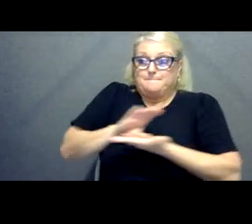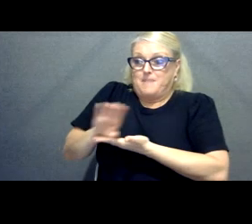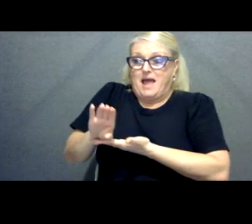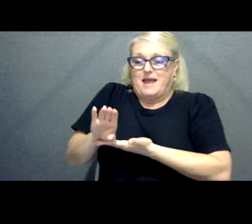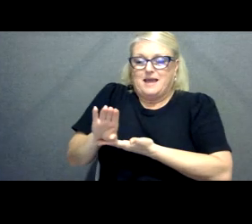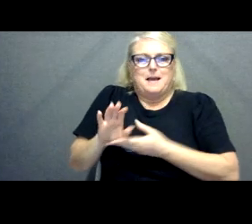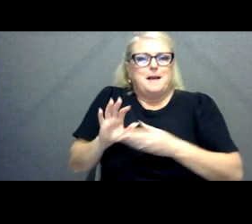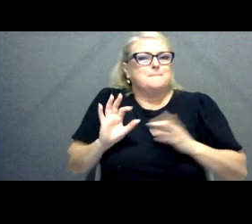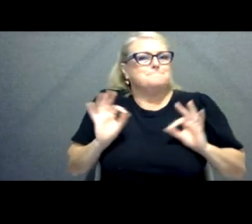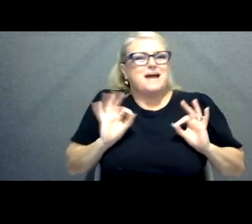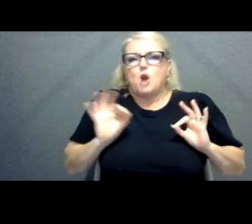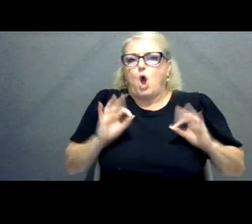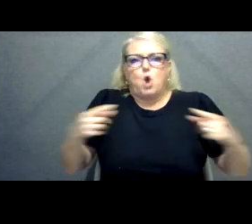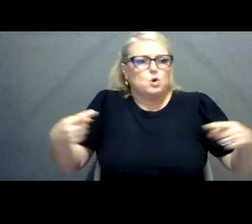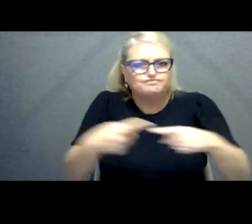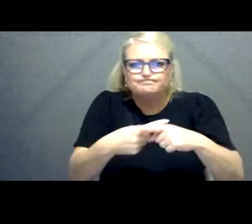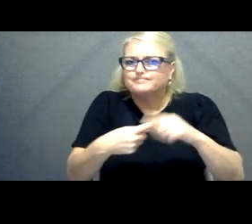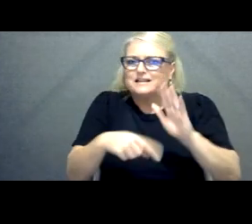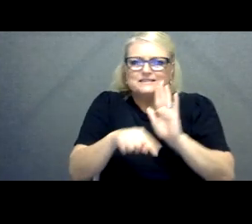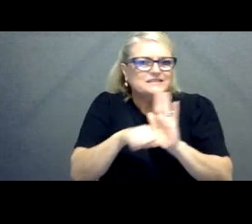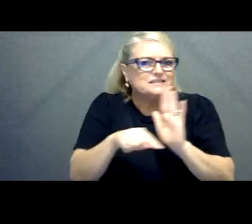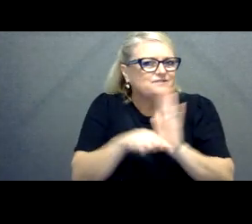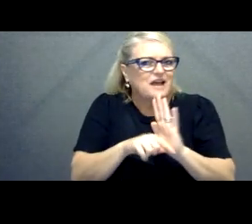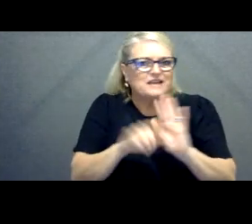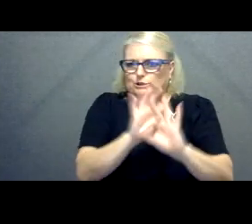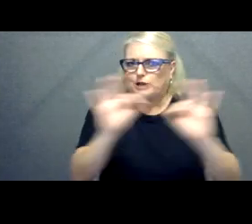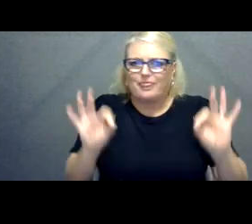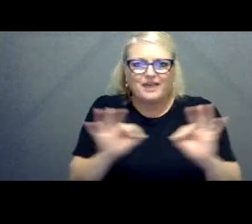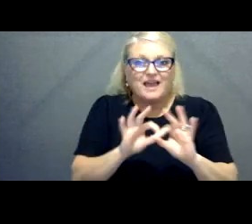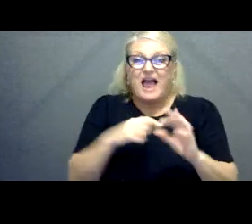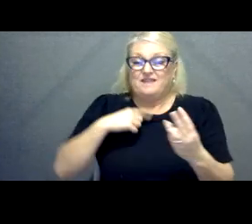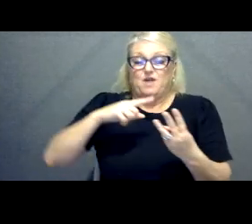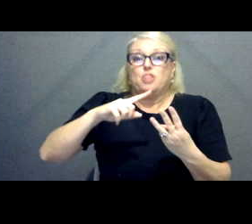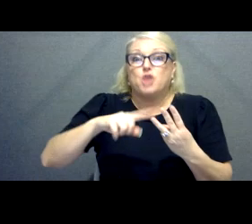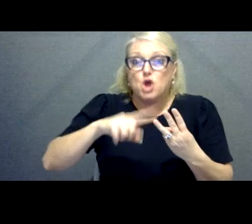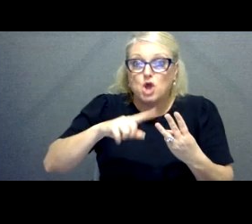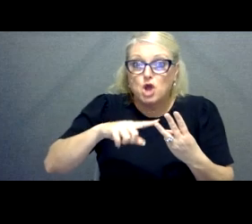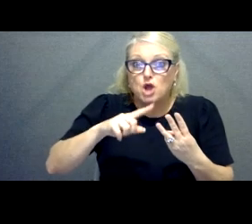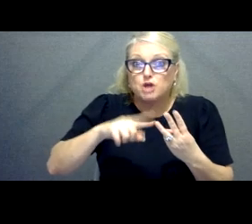another party in your legal matter who's legally aided that shouldn't be stopping your client from